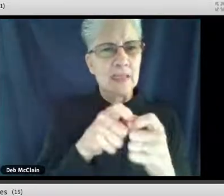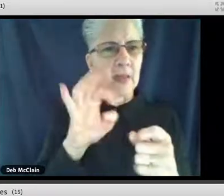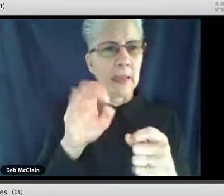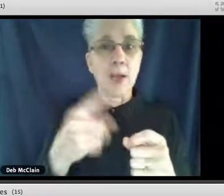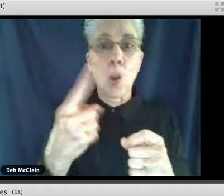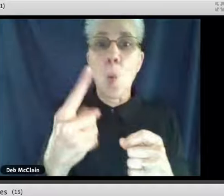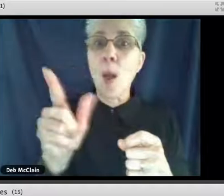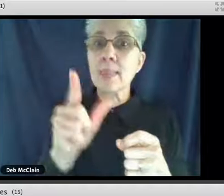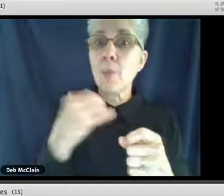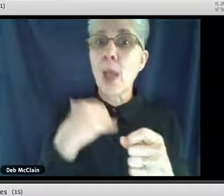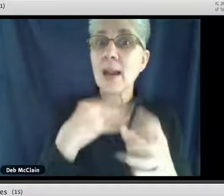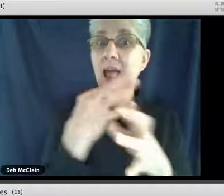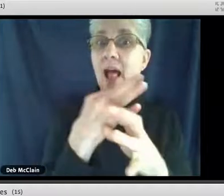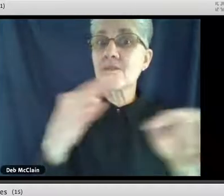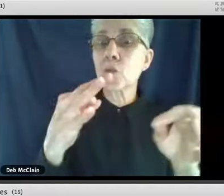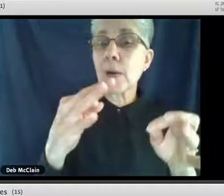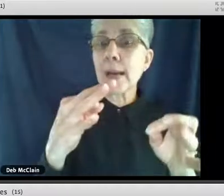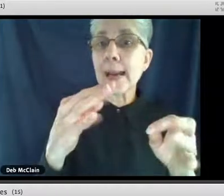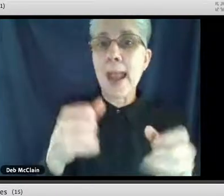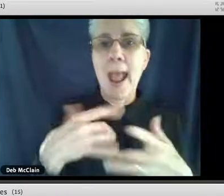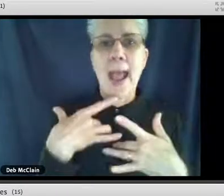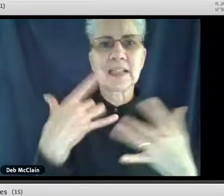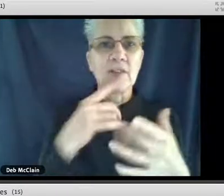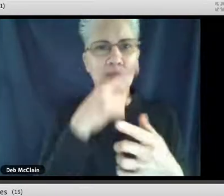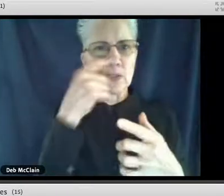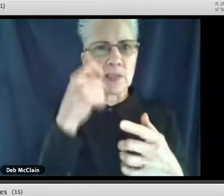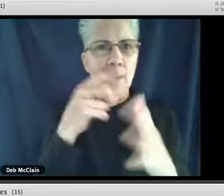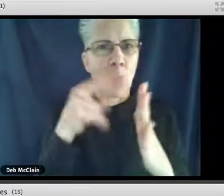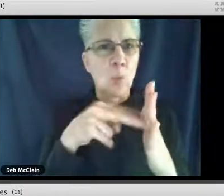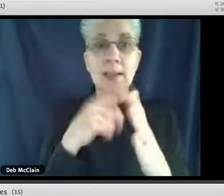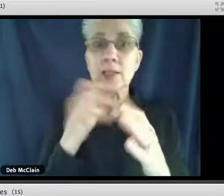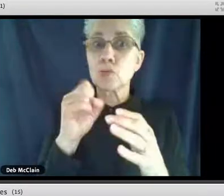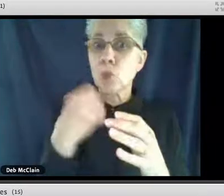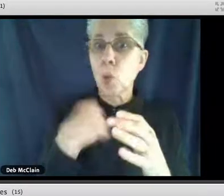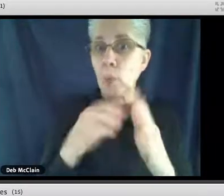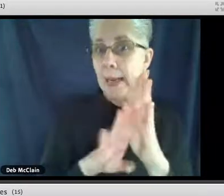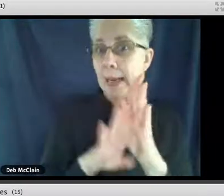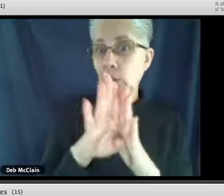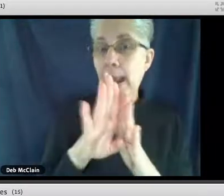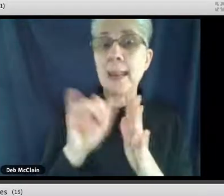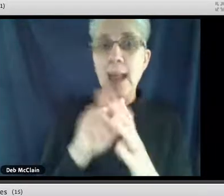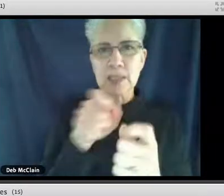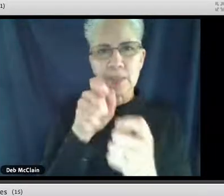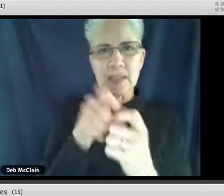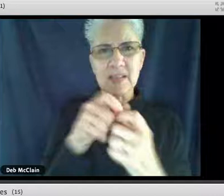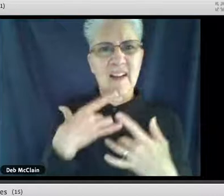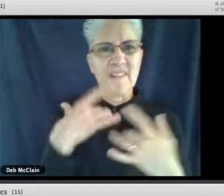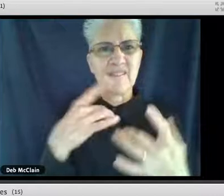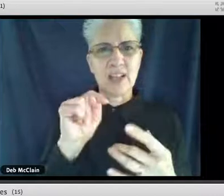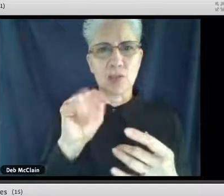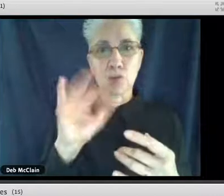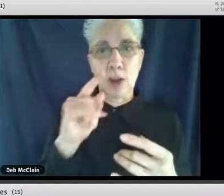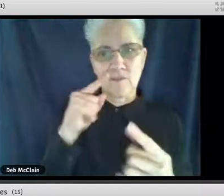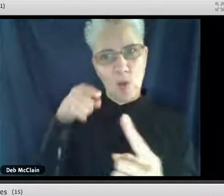had a lot of free activities up for summer reading. So we put... We created a specific event tracker for those so we could see